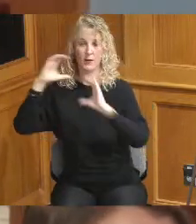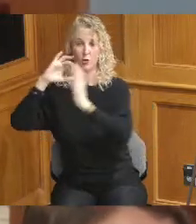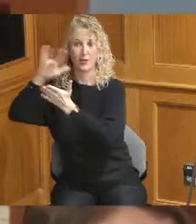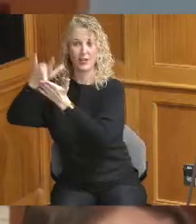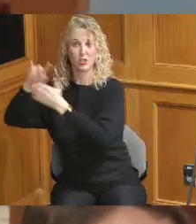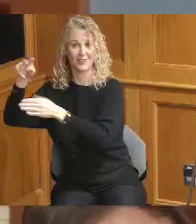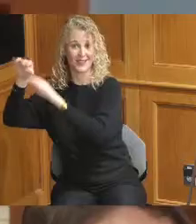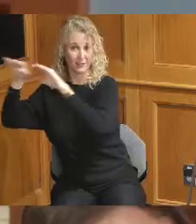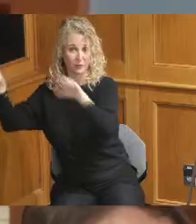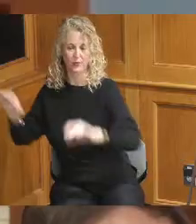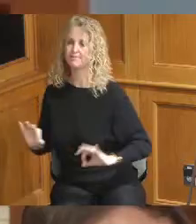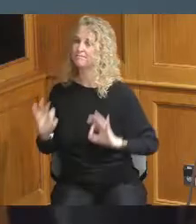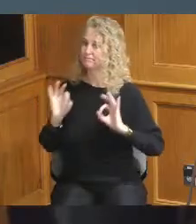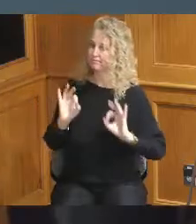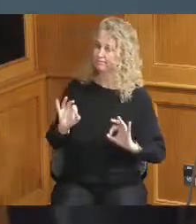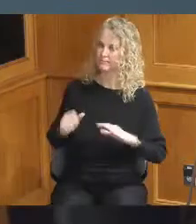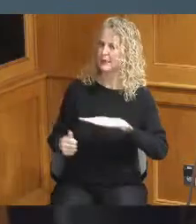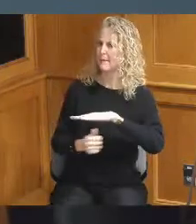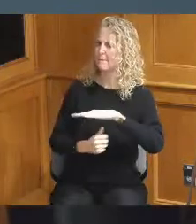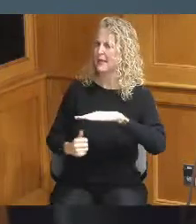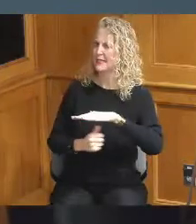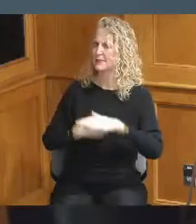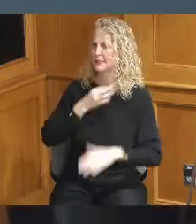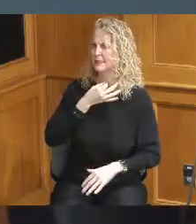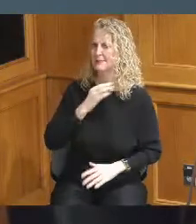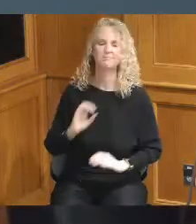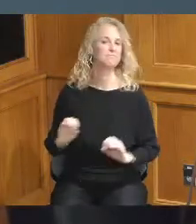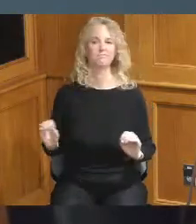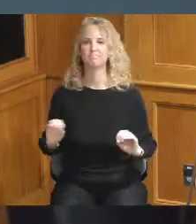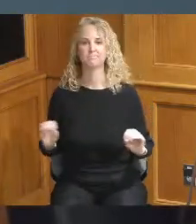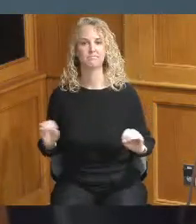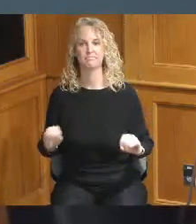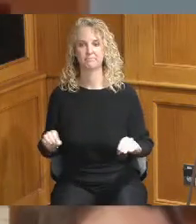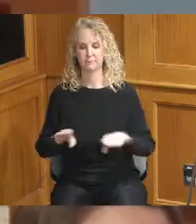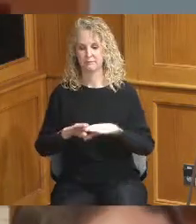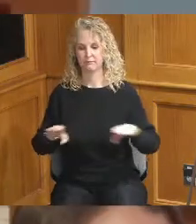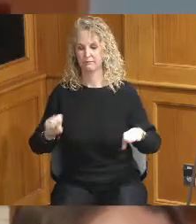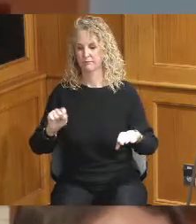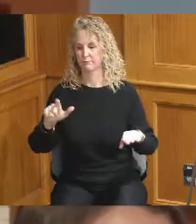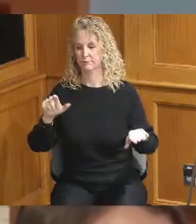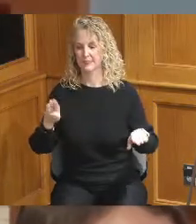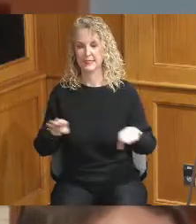very good is there a basement in the building there is no basement it's a slab concrete floor